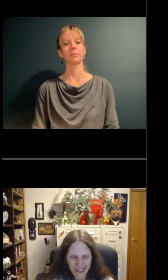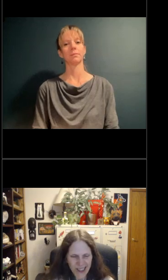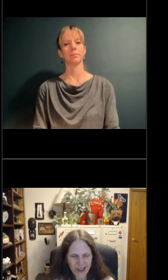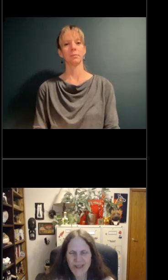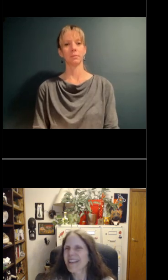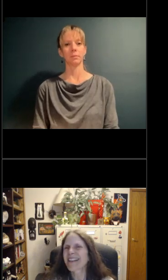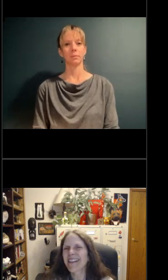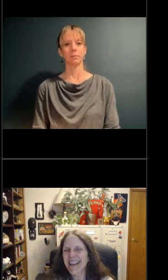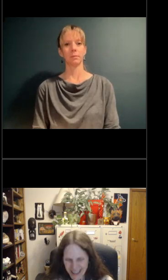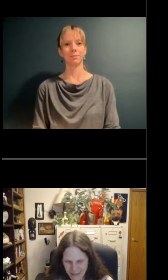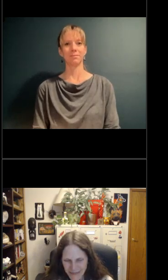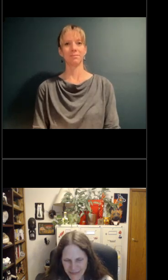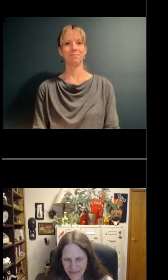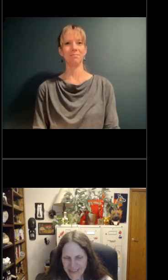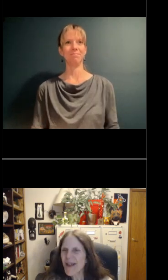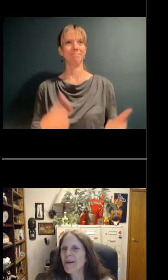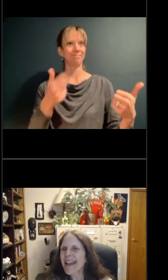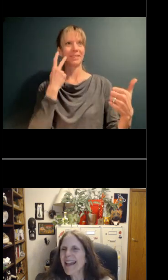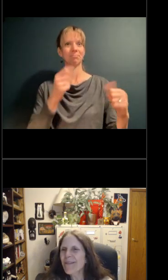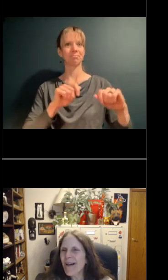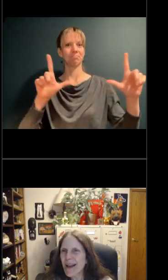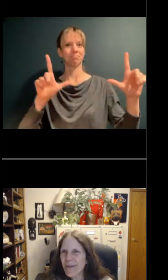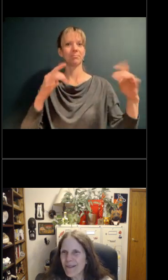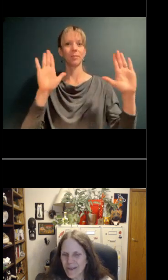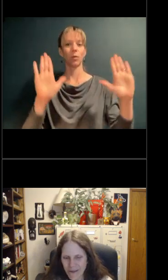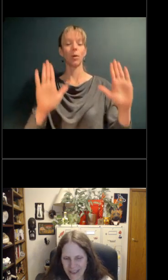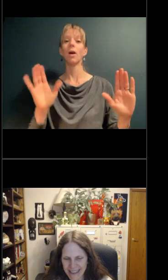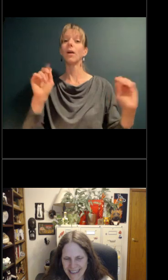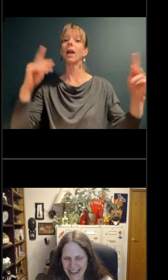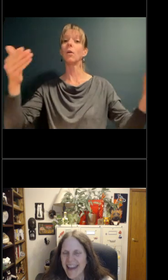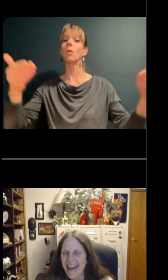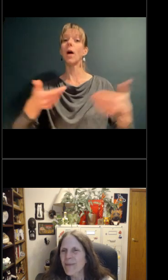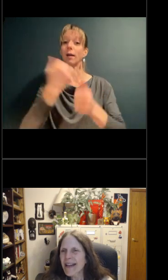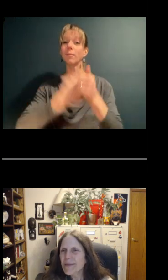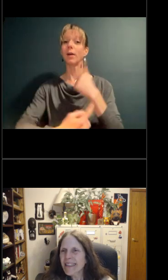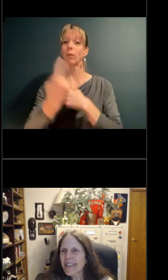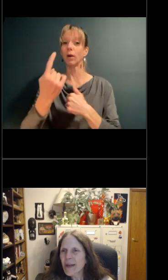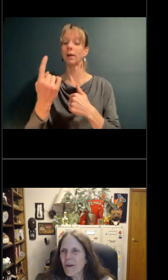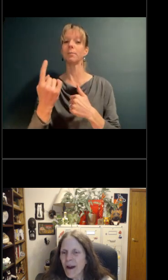I still see your screen. Great. Welcome everyone. My name is Kim